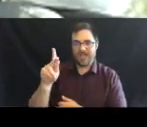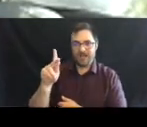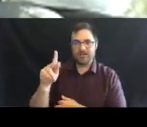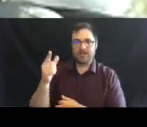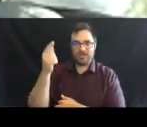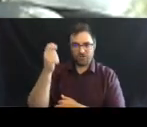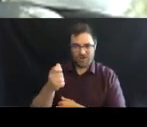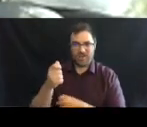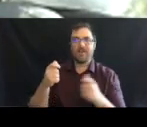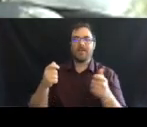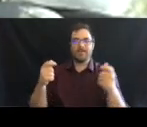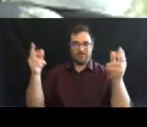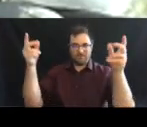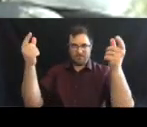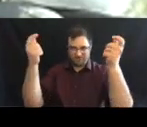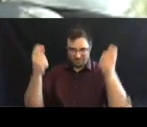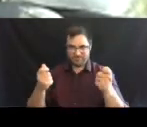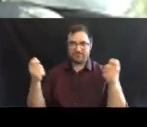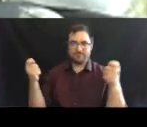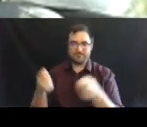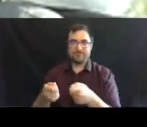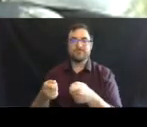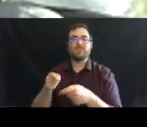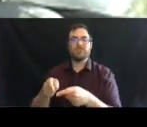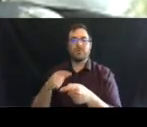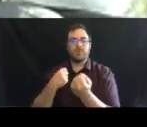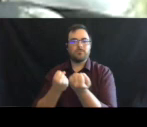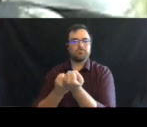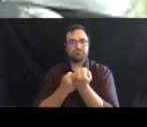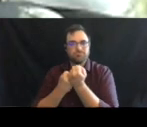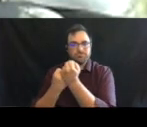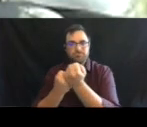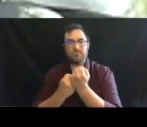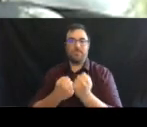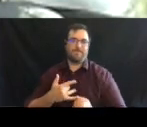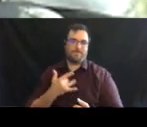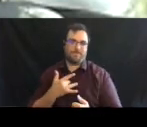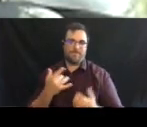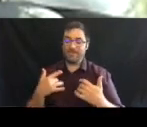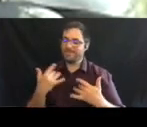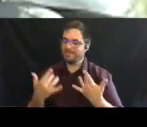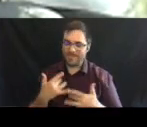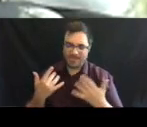our early intervention initiative, which makes me feel so excited because it just feels much